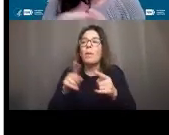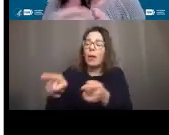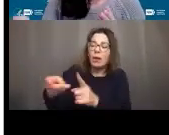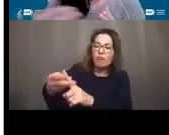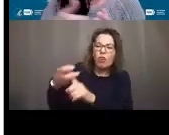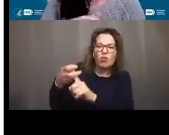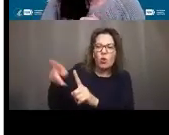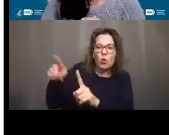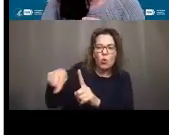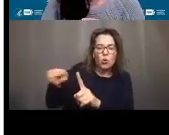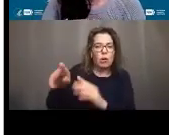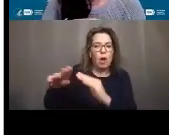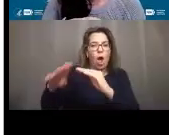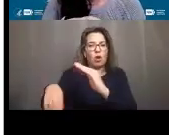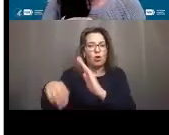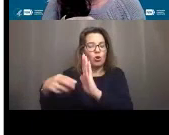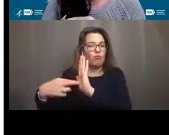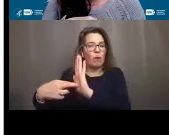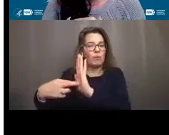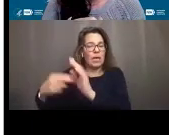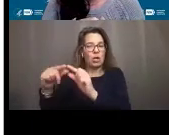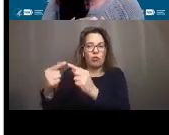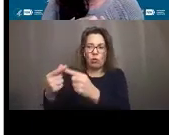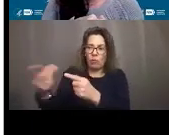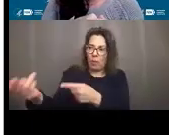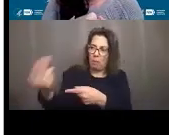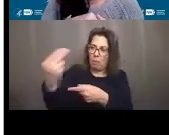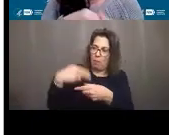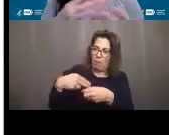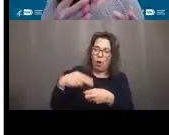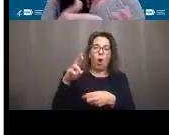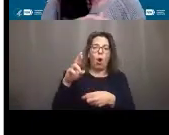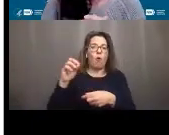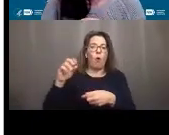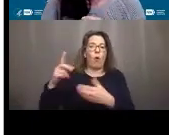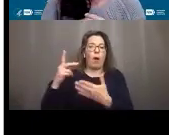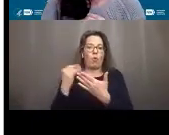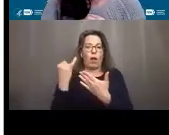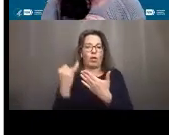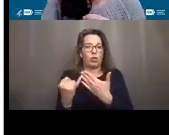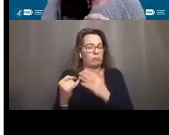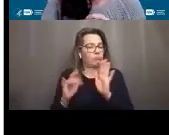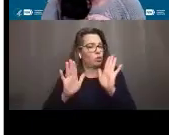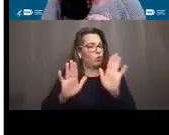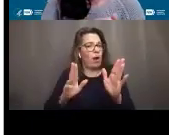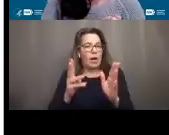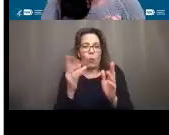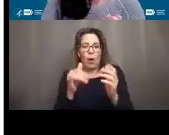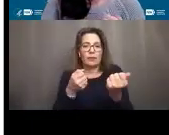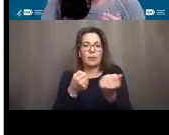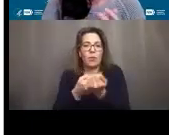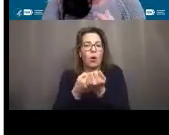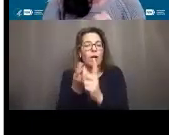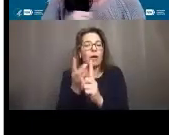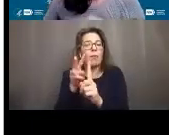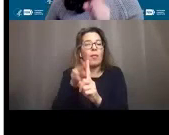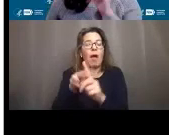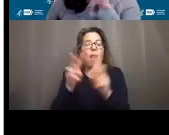And oftentimes it may not cover the entire cost, so you may need to get some funding,